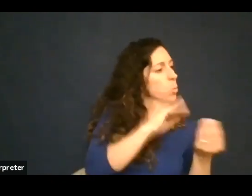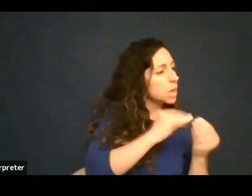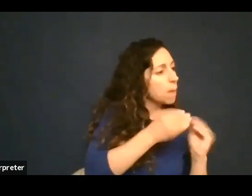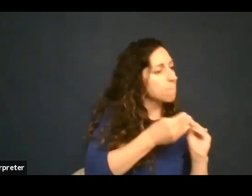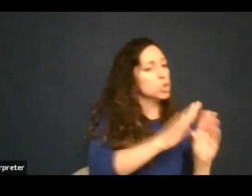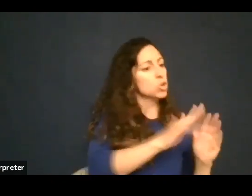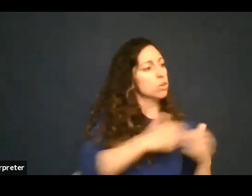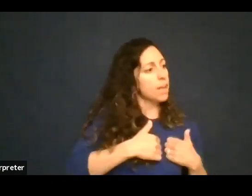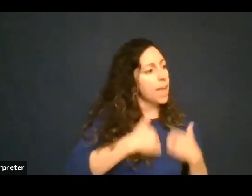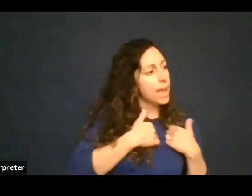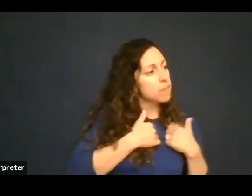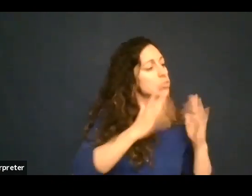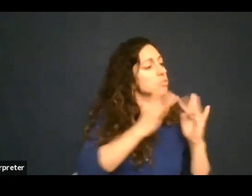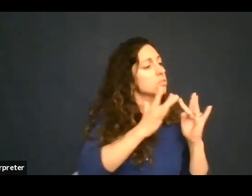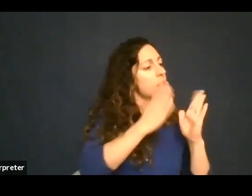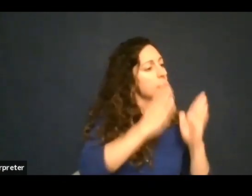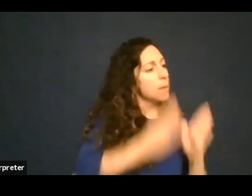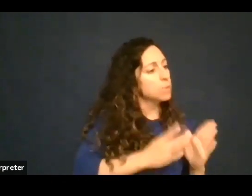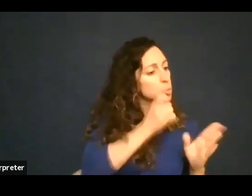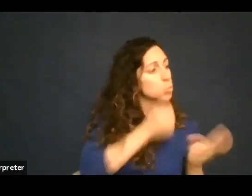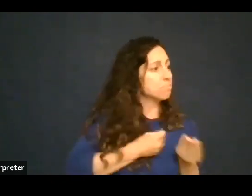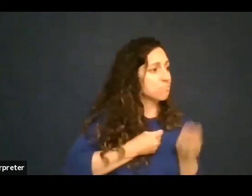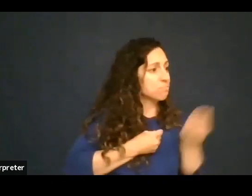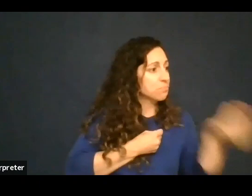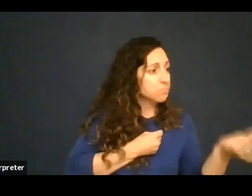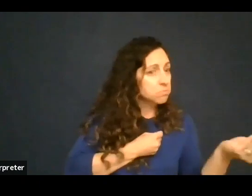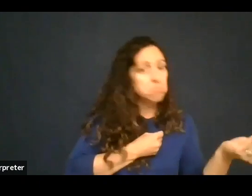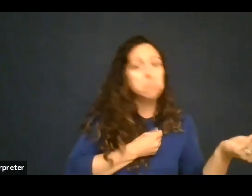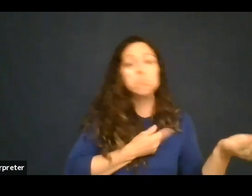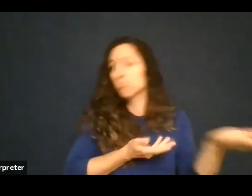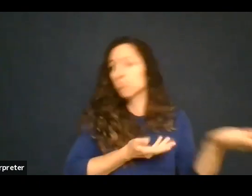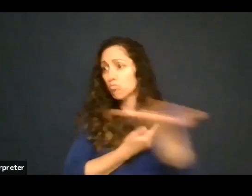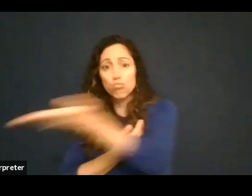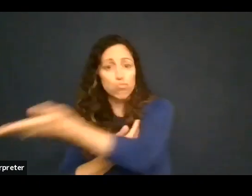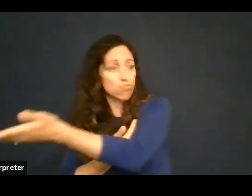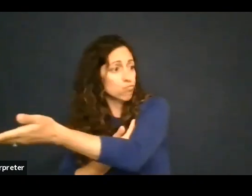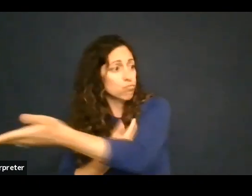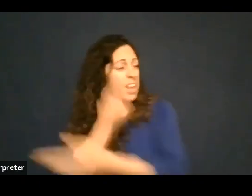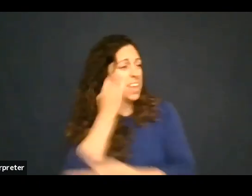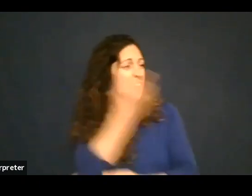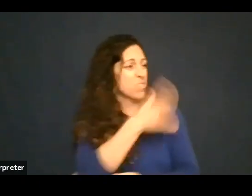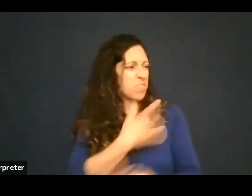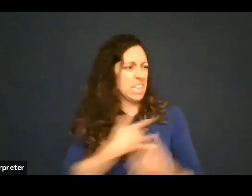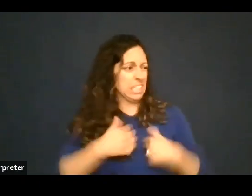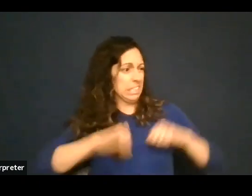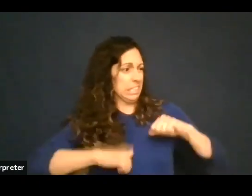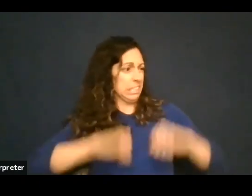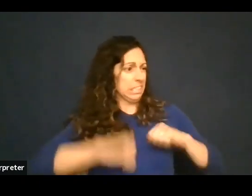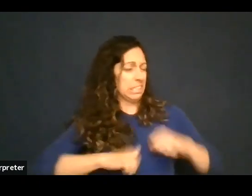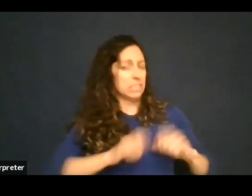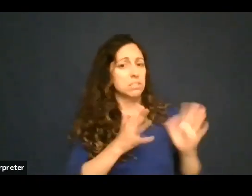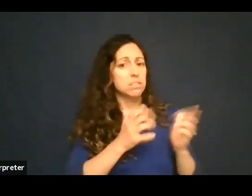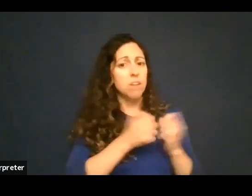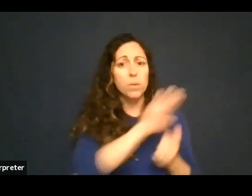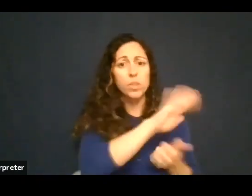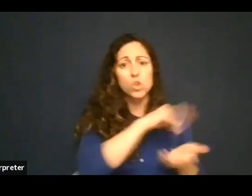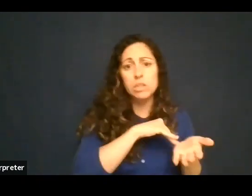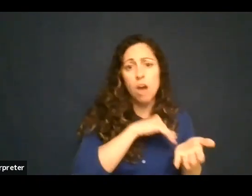Follow it up. If you're not sure, talk with a clinician. Find out what your clinician recommends for you. But it's in the hands of the person who's